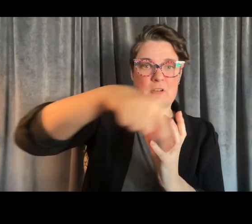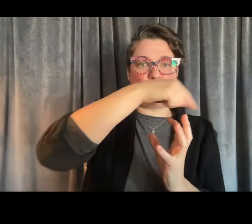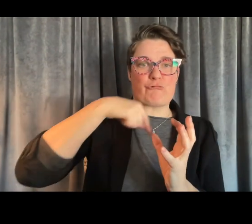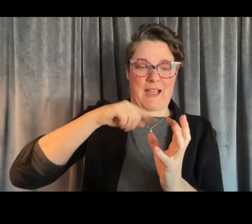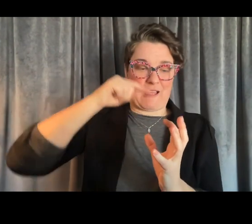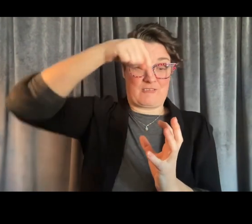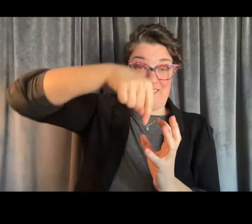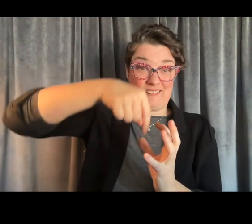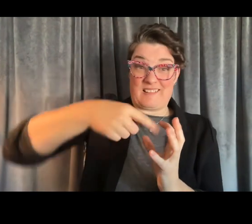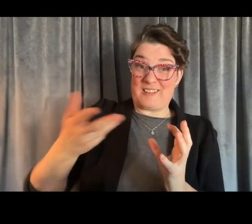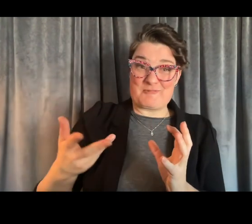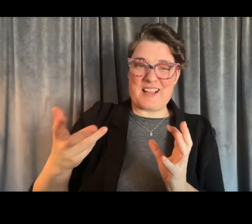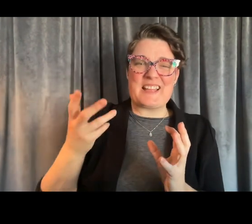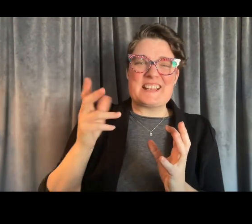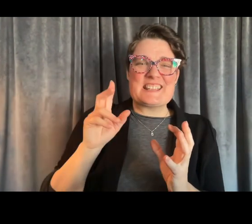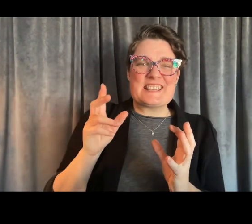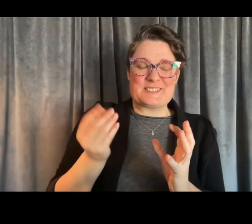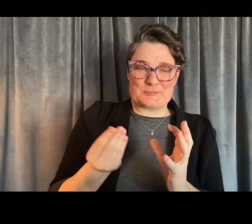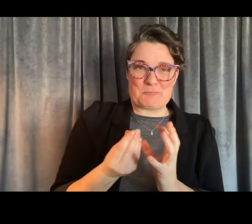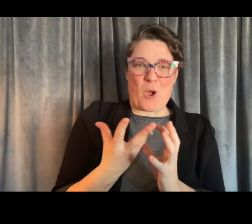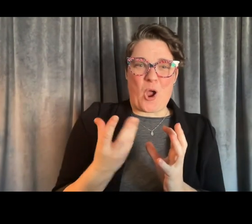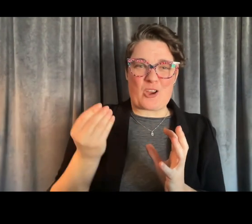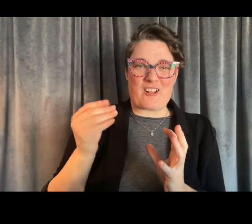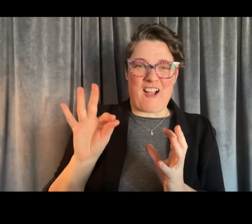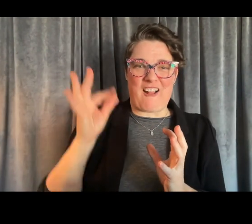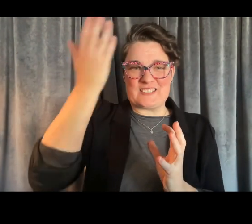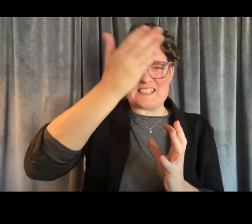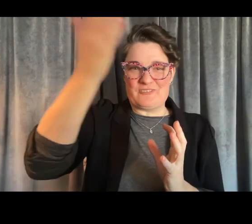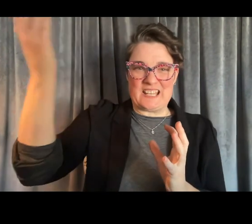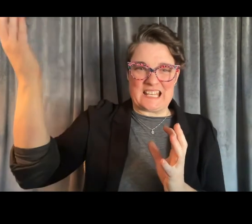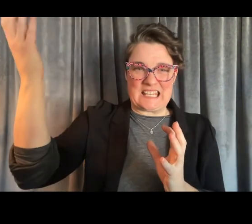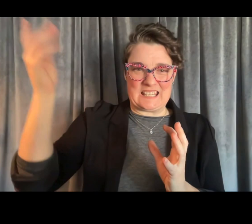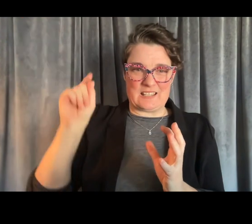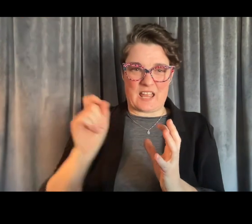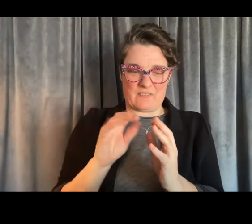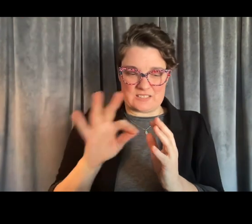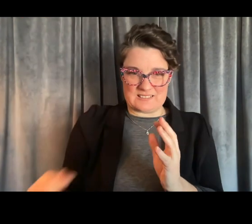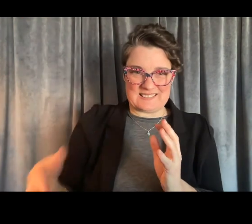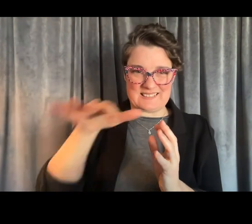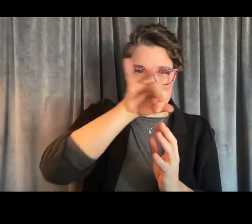divinity, and that we have to kind of like peel back the husk, the klipot, to